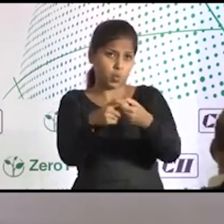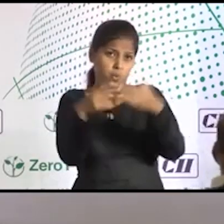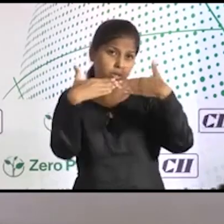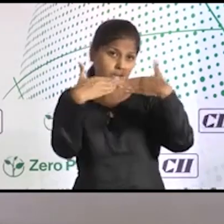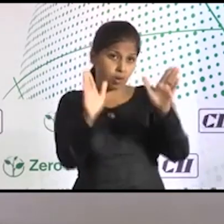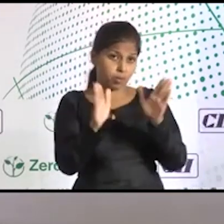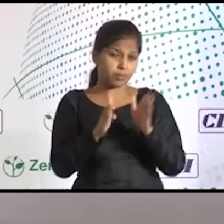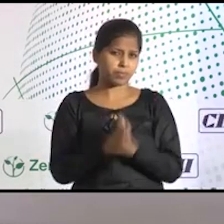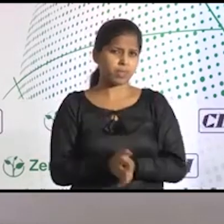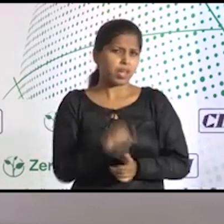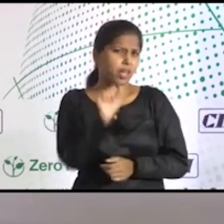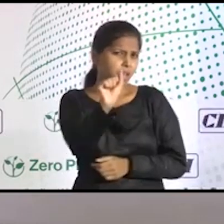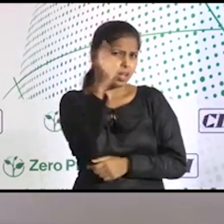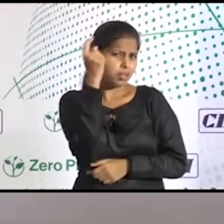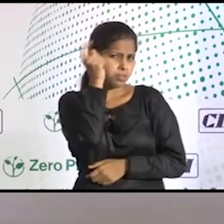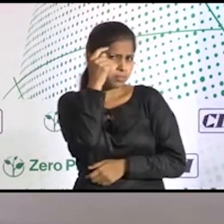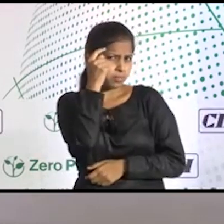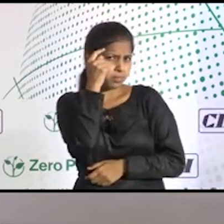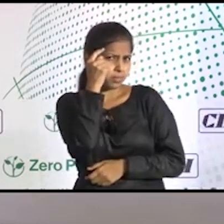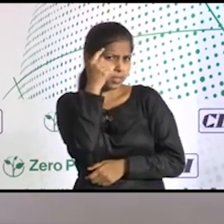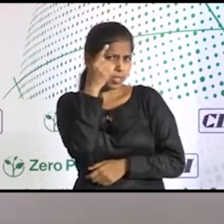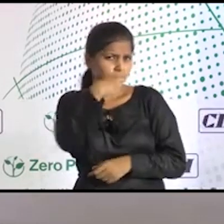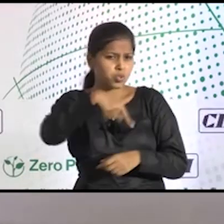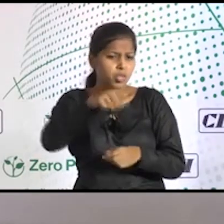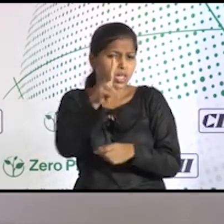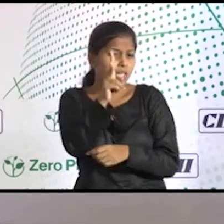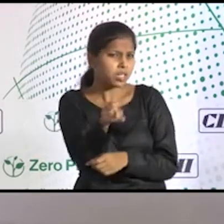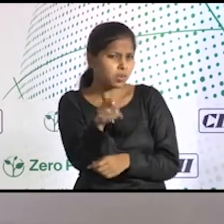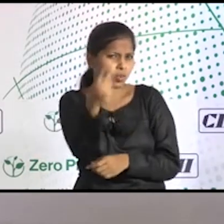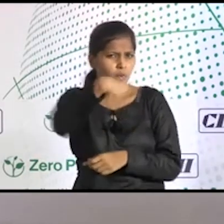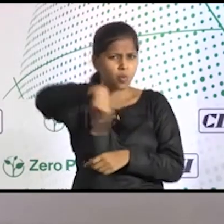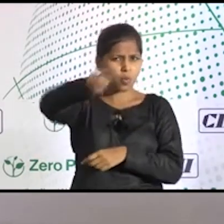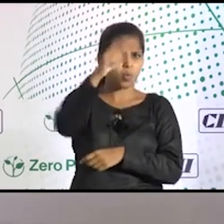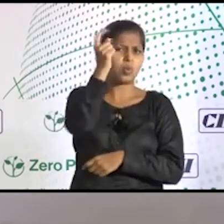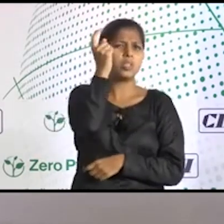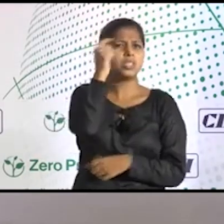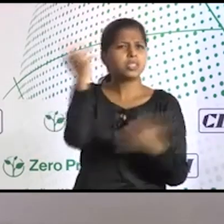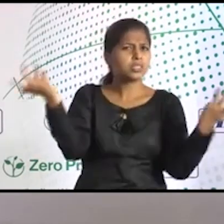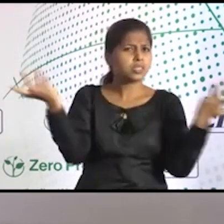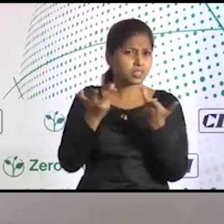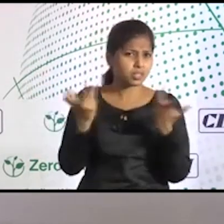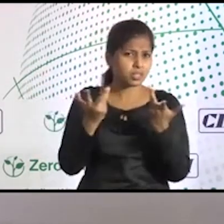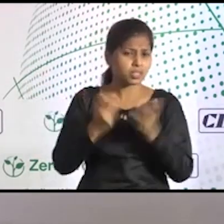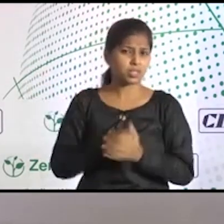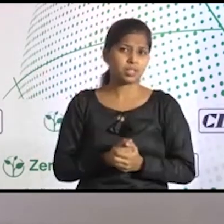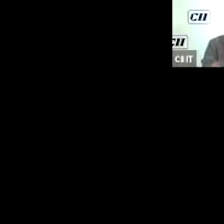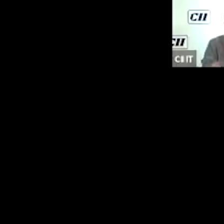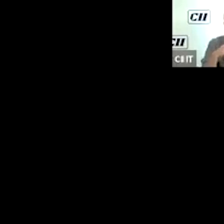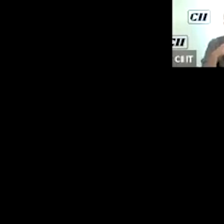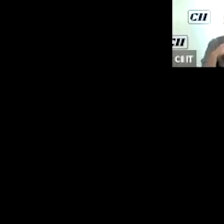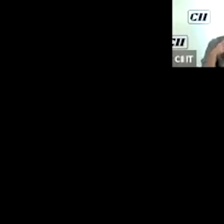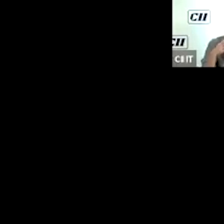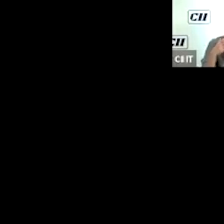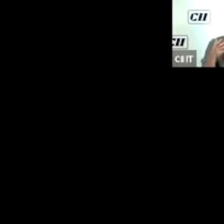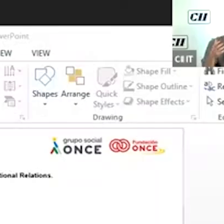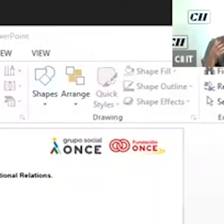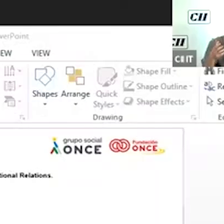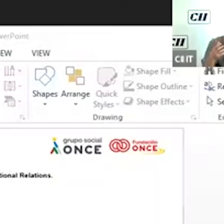What do you think is the purpose of innovation? And tell us a little bit about, you know, the innovative initiatives that you're involved with.